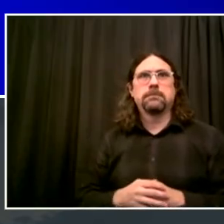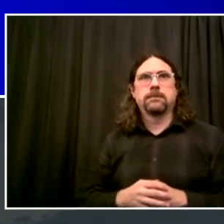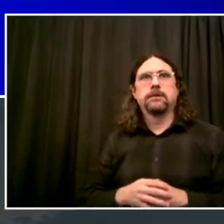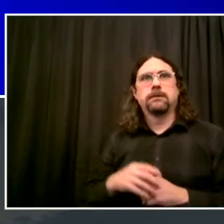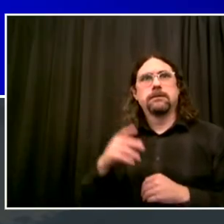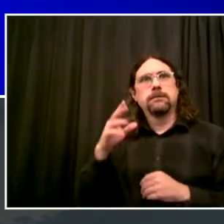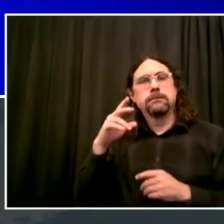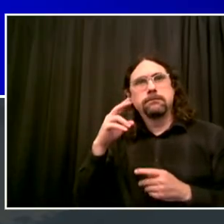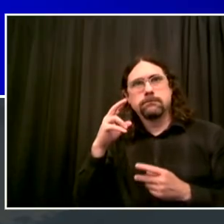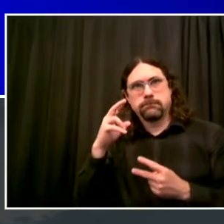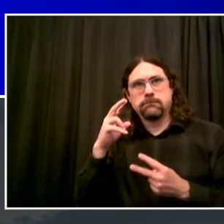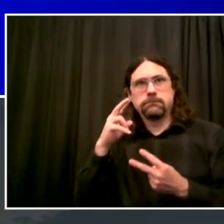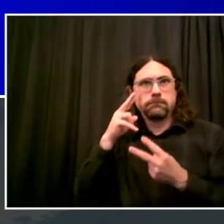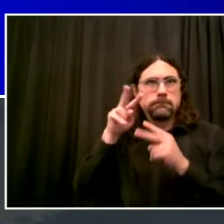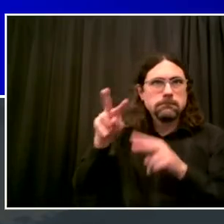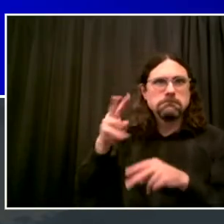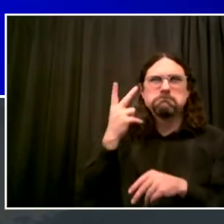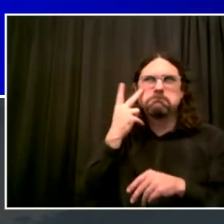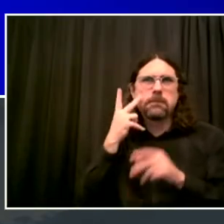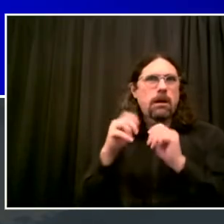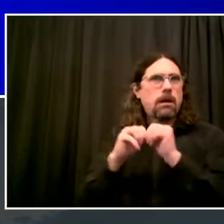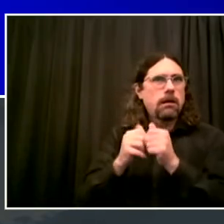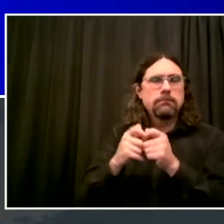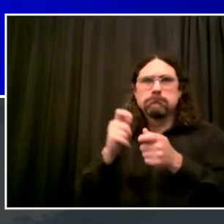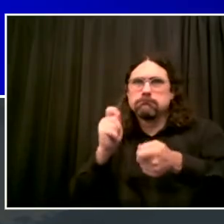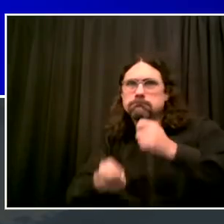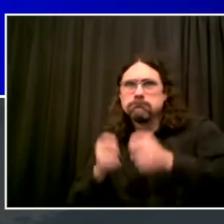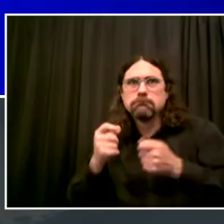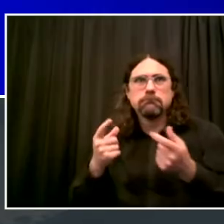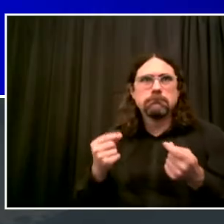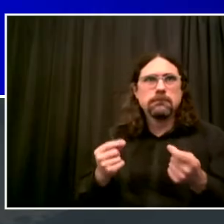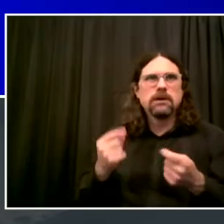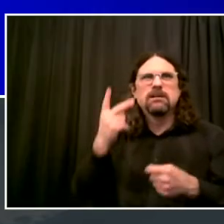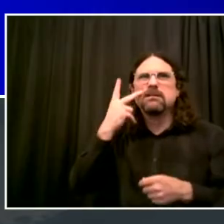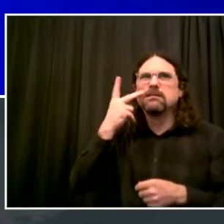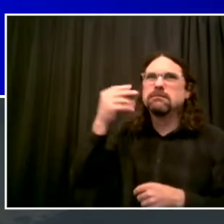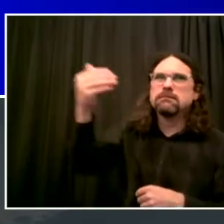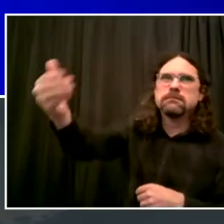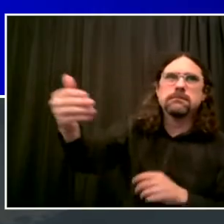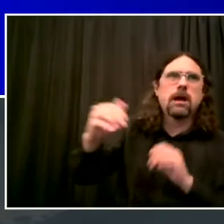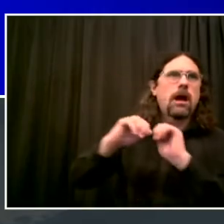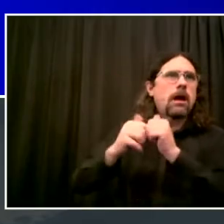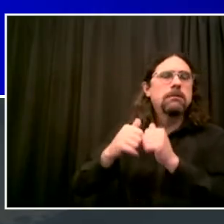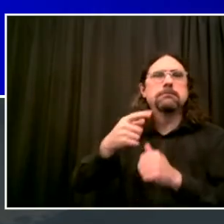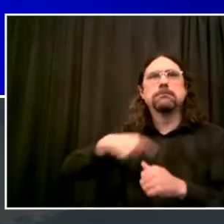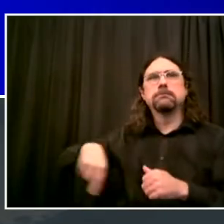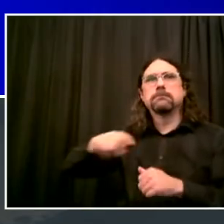WHAT IS HAPPENING WITH THE HEALH T SITUATION AND IF WE HAVE TO MAKE